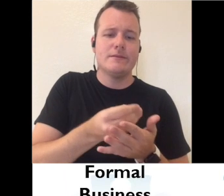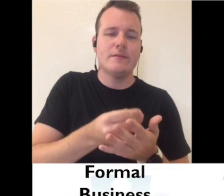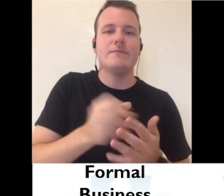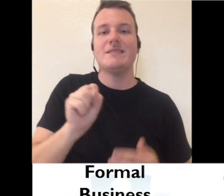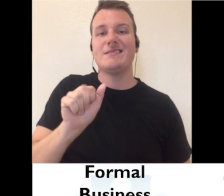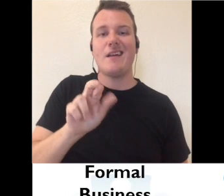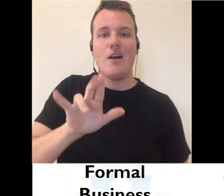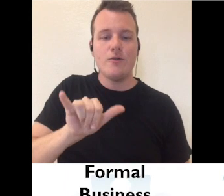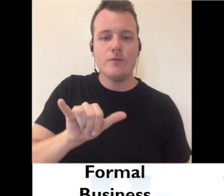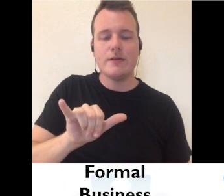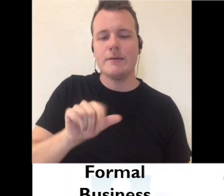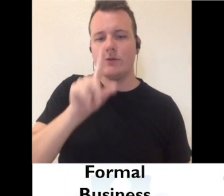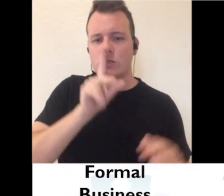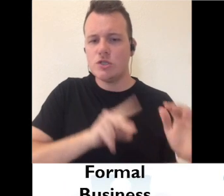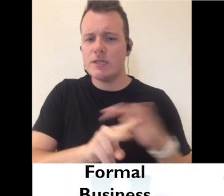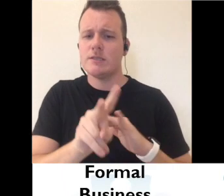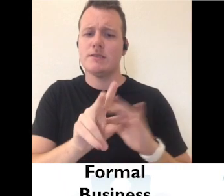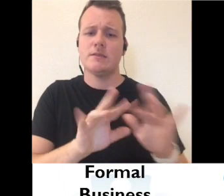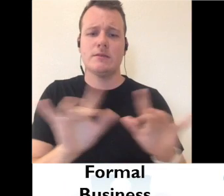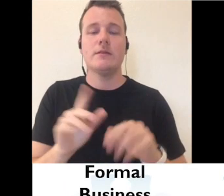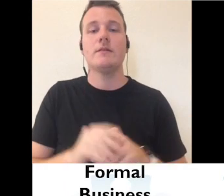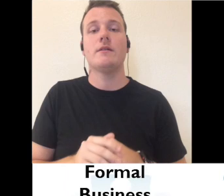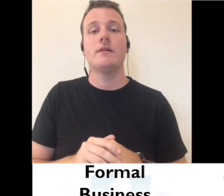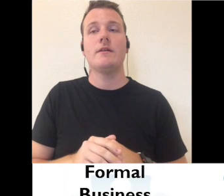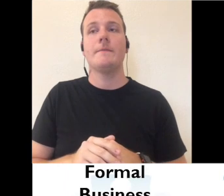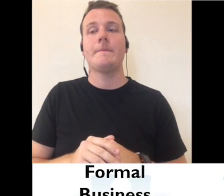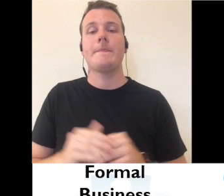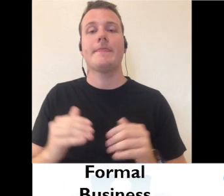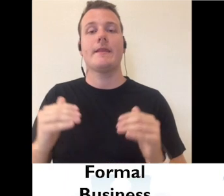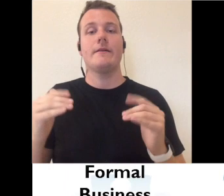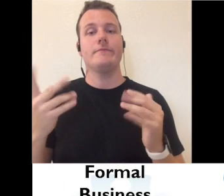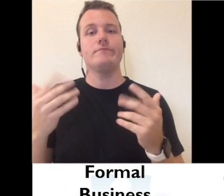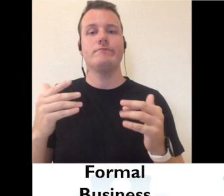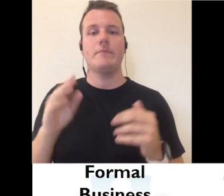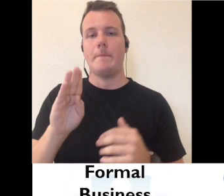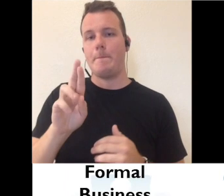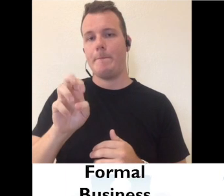we have that in the book, but there's also some good examples online as well.